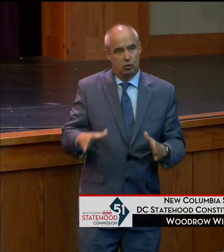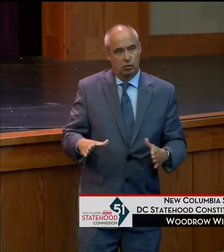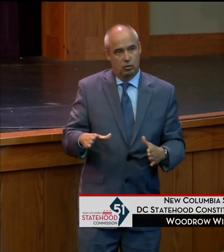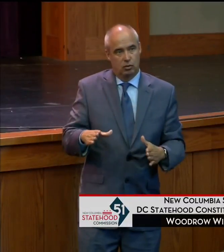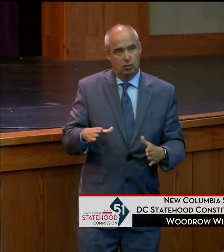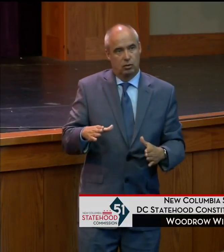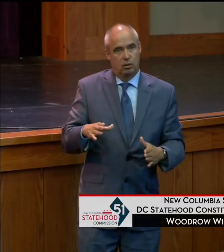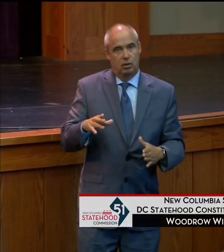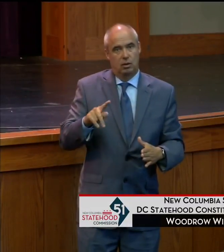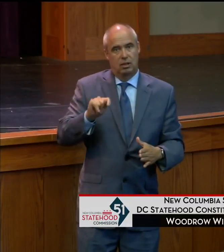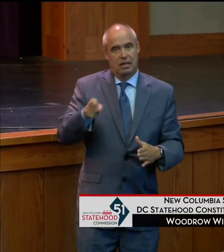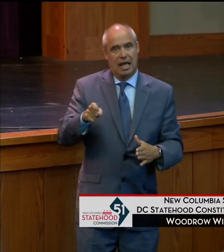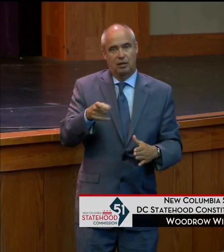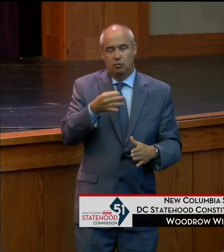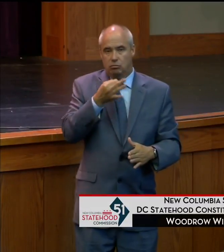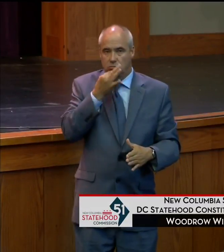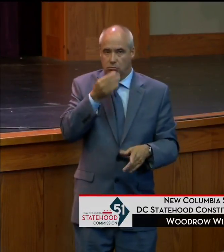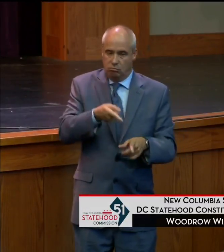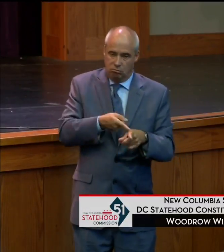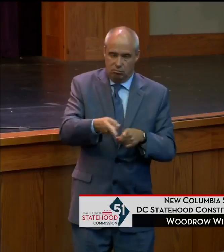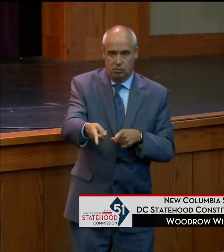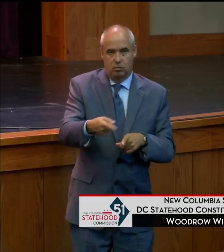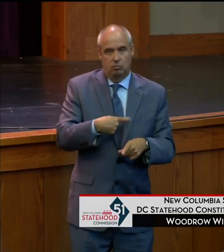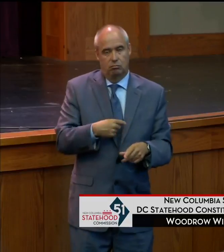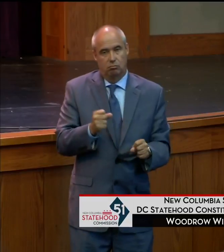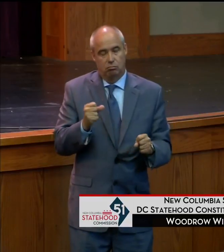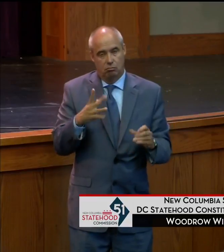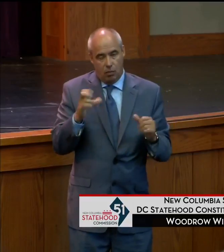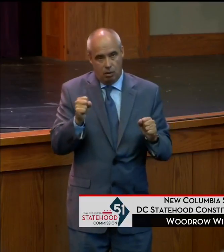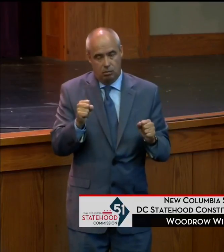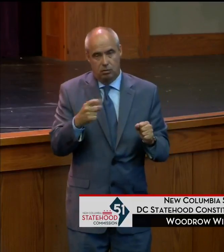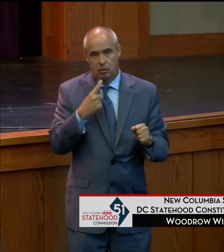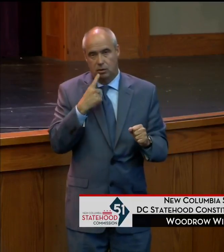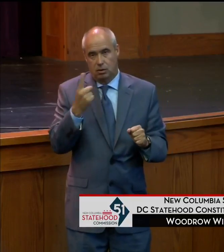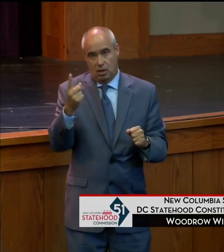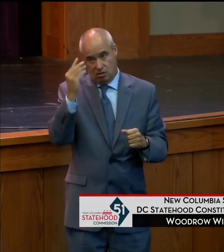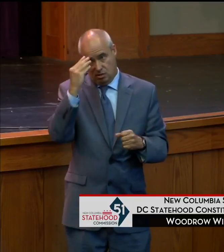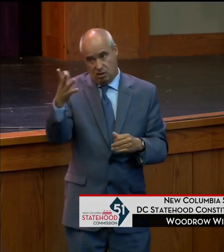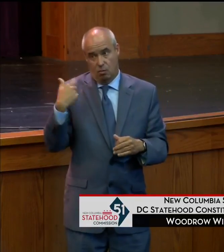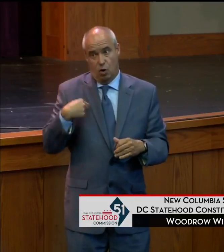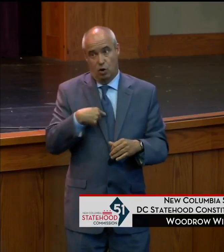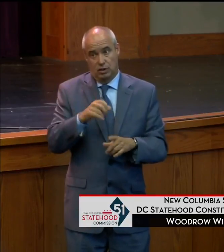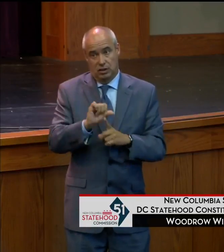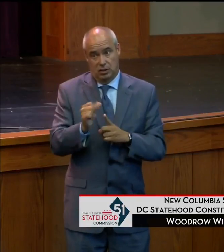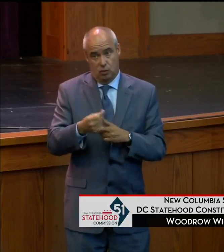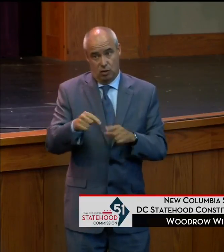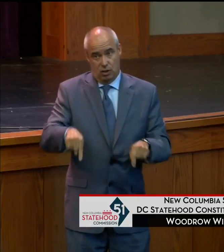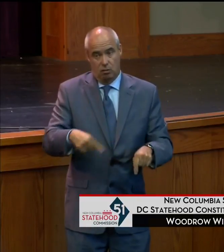THEY ARE TAX EXPERTS. THEY ARE AMAZED WHEN I TELL THEM OF OUR STATUS. THEY ARE UNAWARE OF IT.